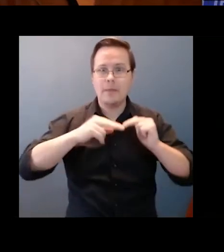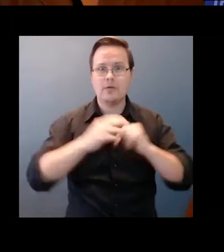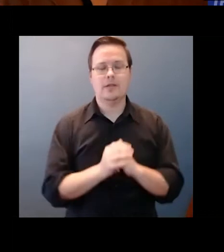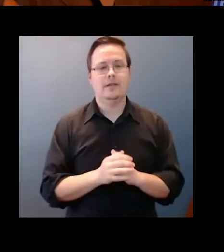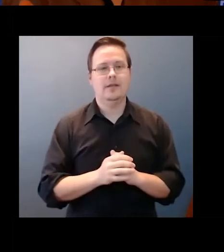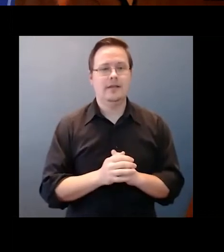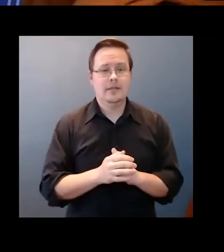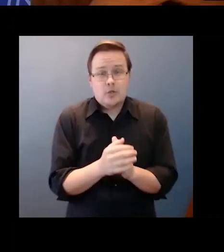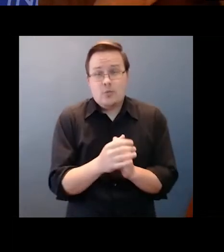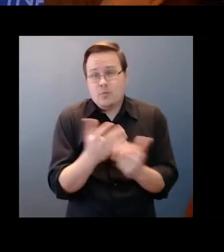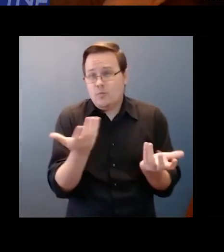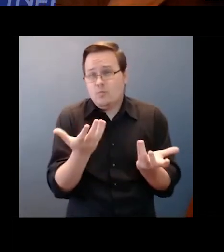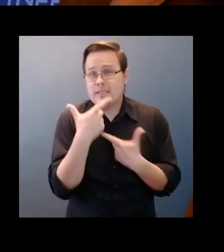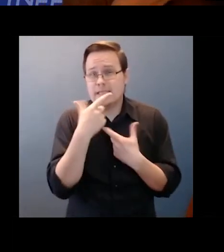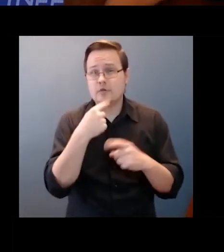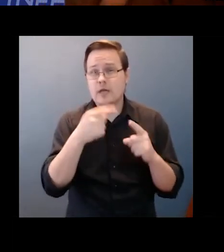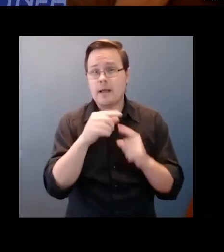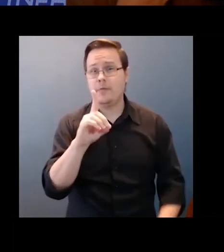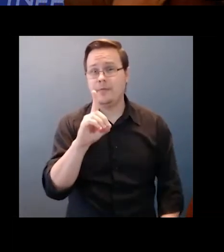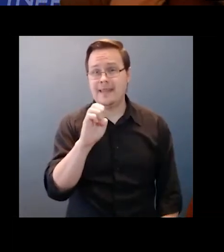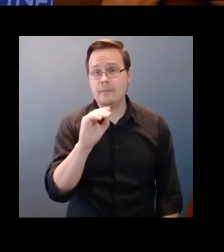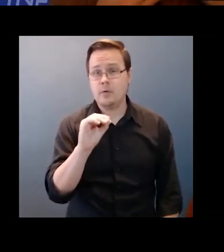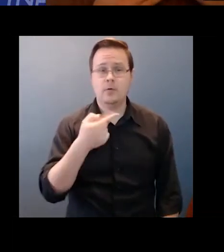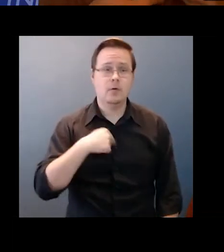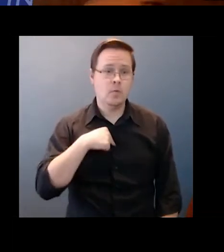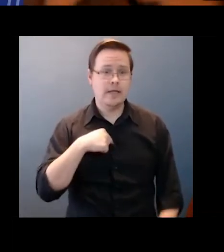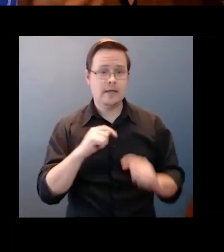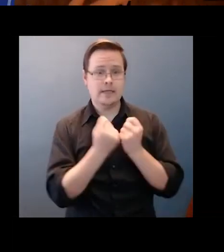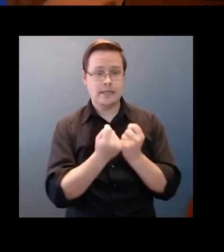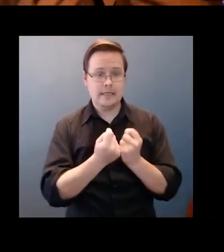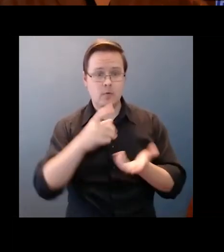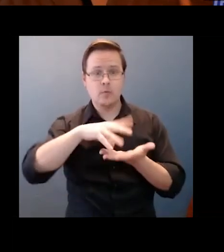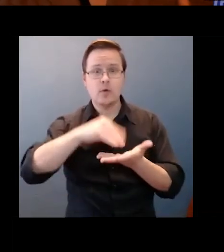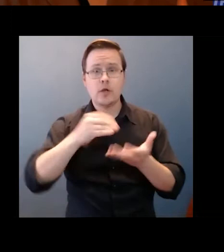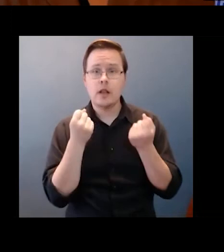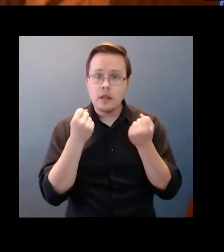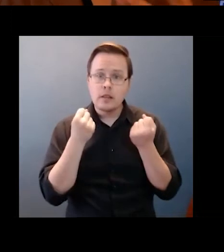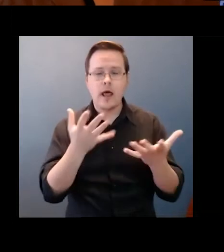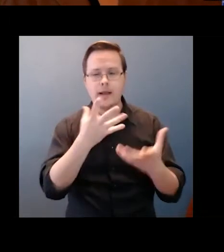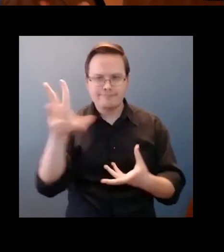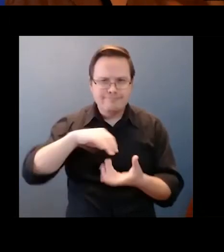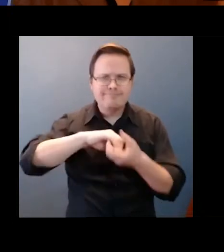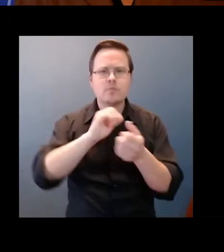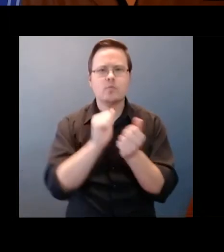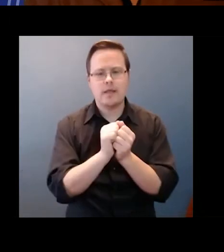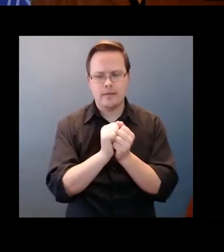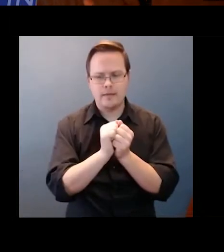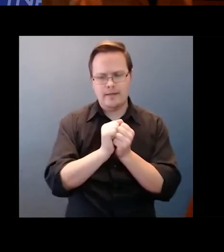the demos that we as a team learned a lot and engage in the kind of critical reflective practice in that rhabdo talks about.